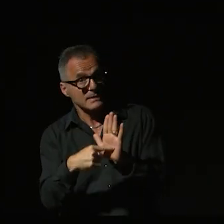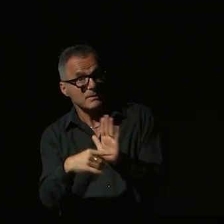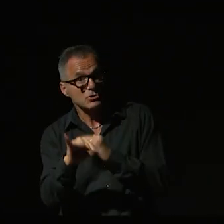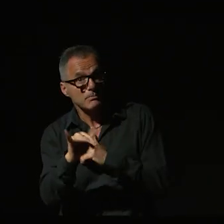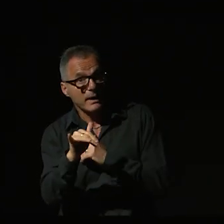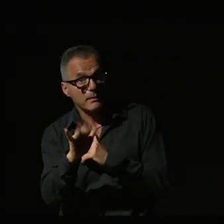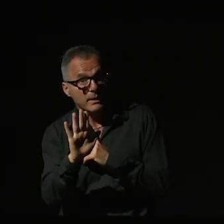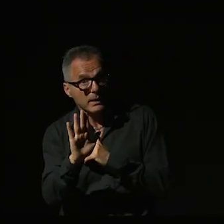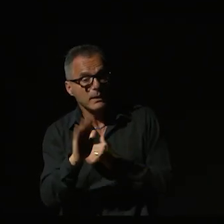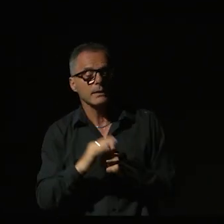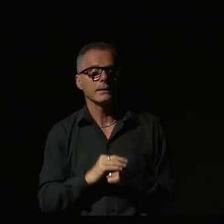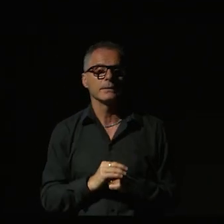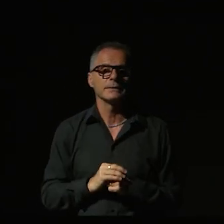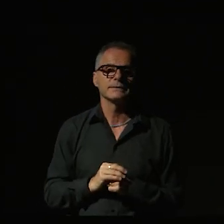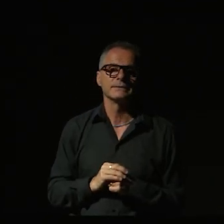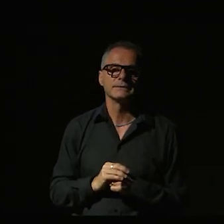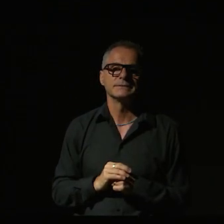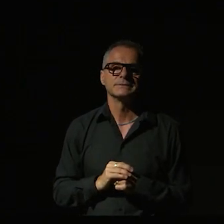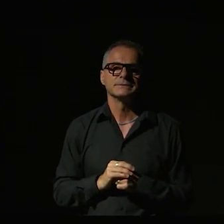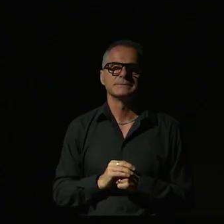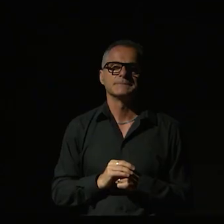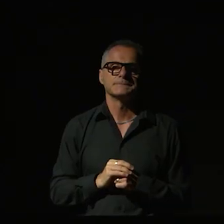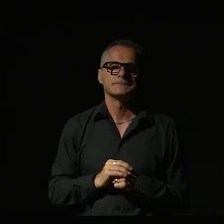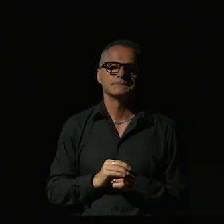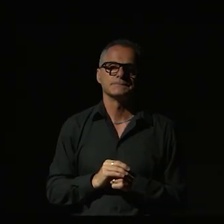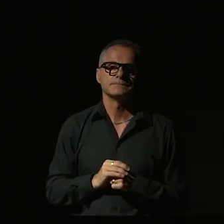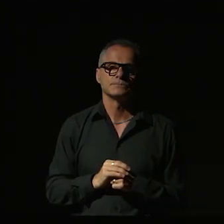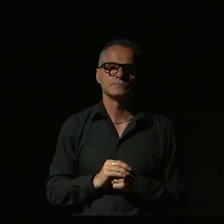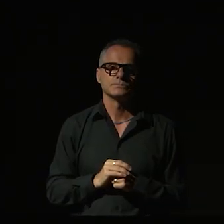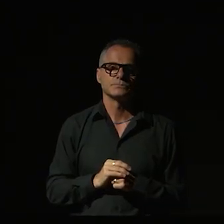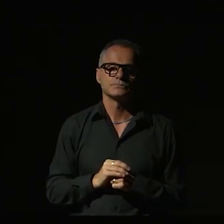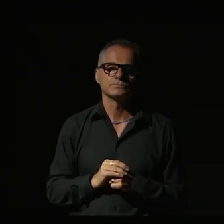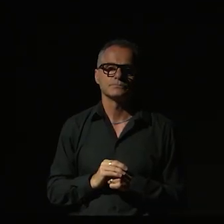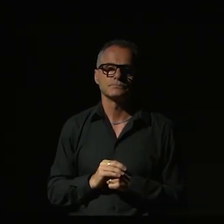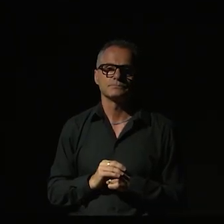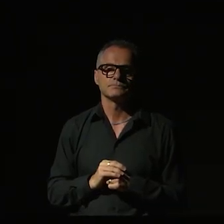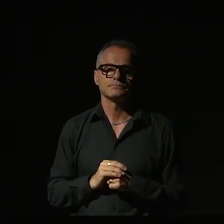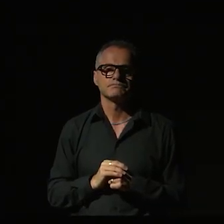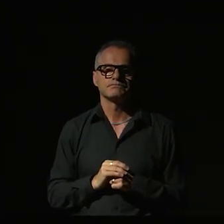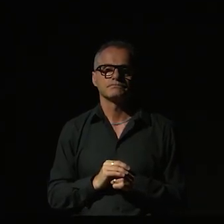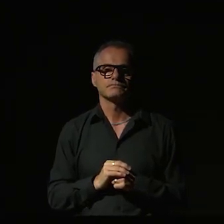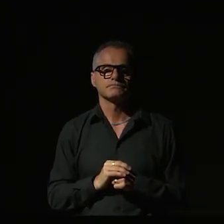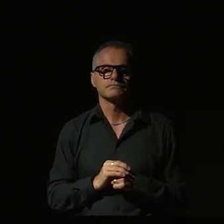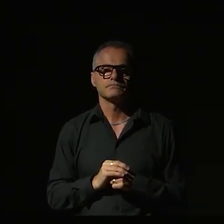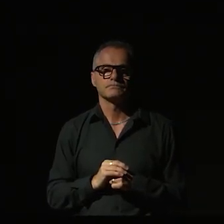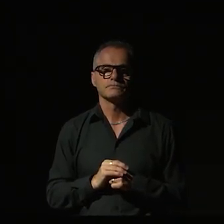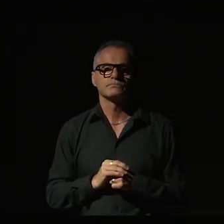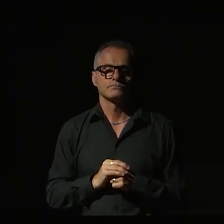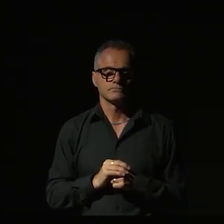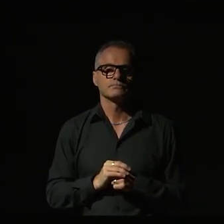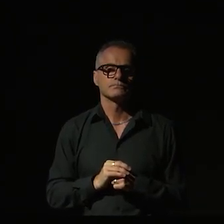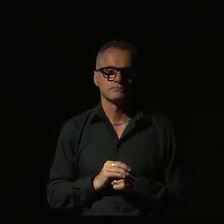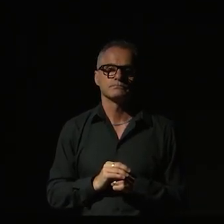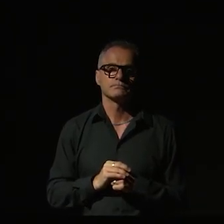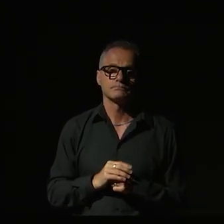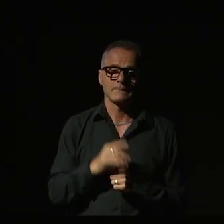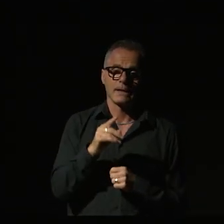given its placement in the gallery itself, that is an image that sits above the door